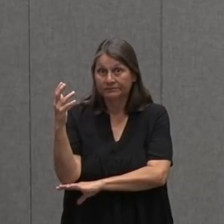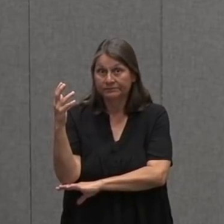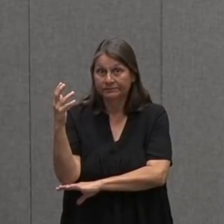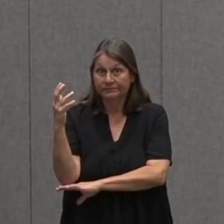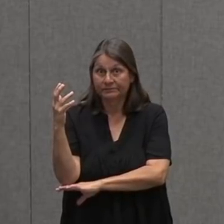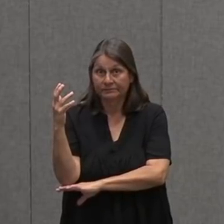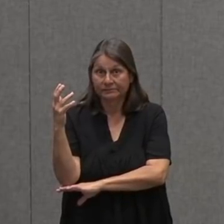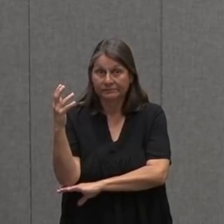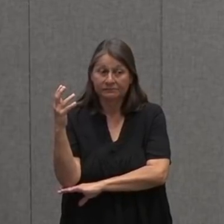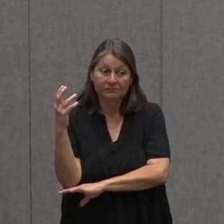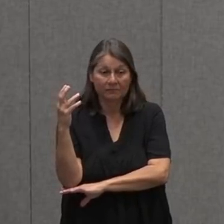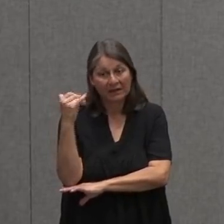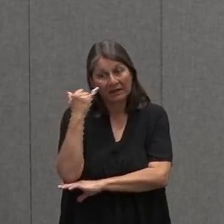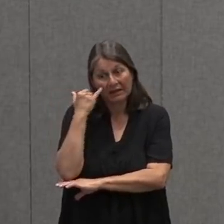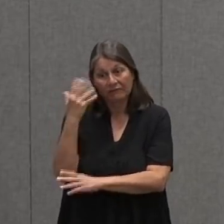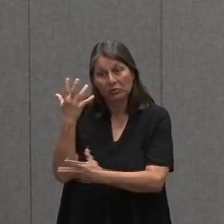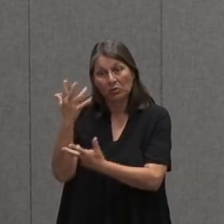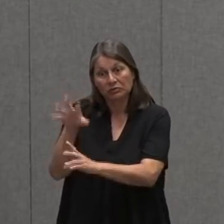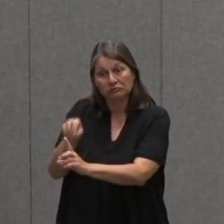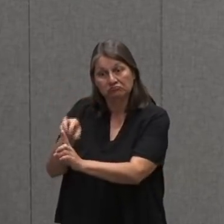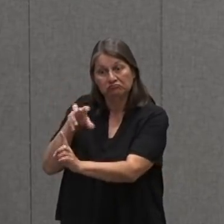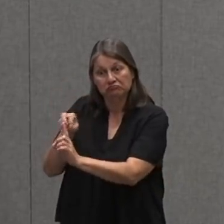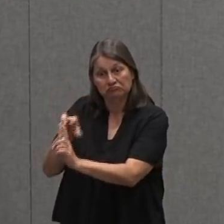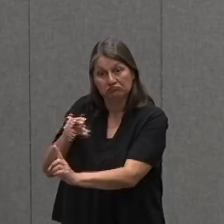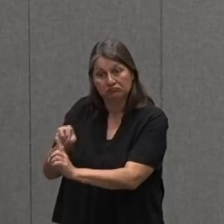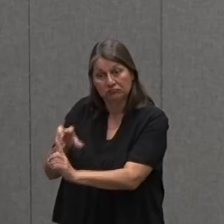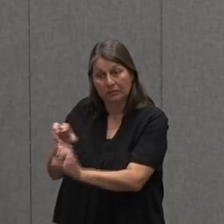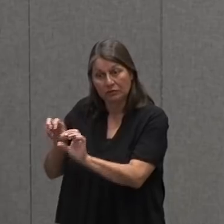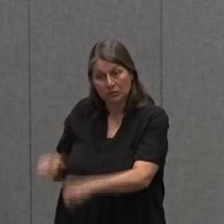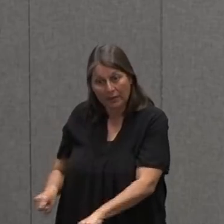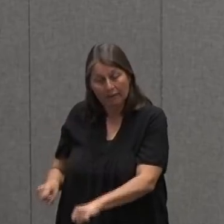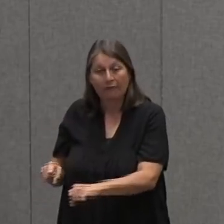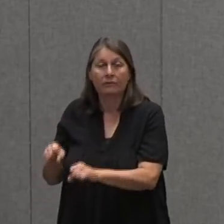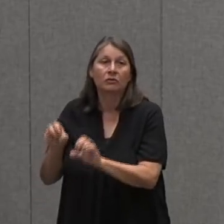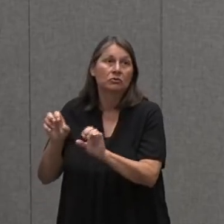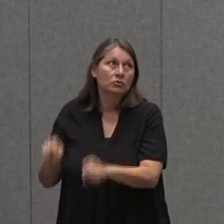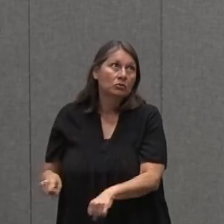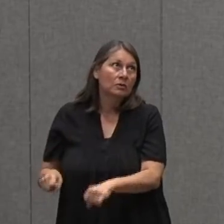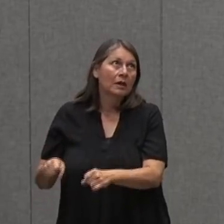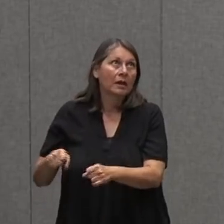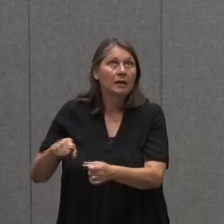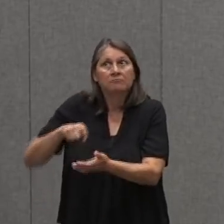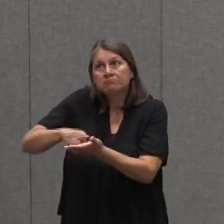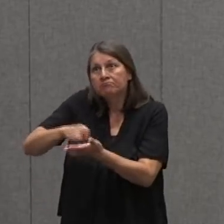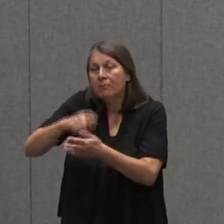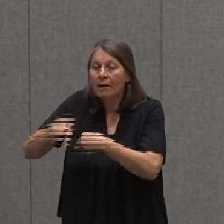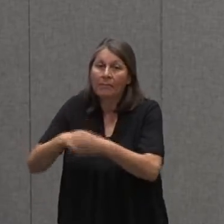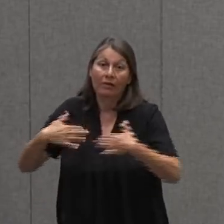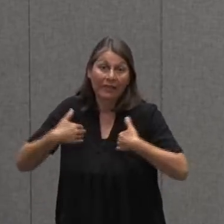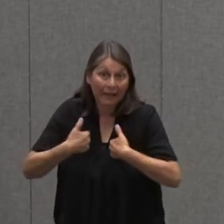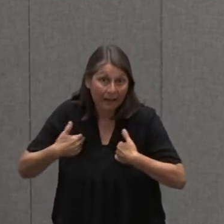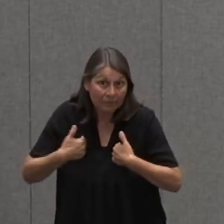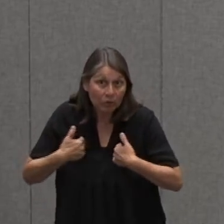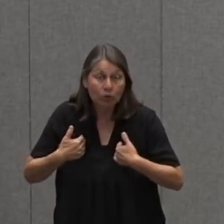if you wanted to that we're nonfiction. You could talk about the different types of animals that live there, the different types of weather they have.